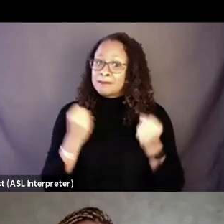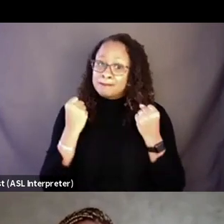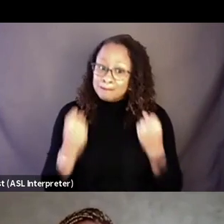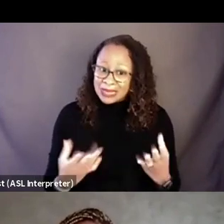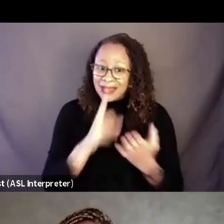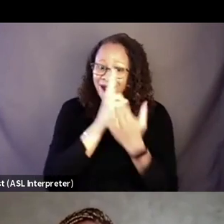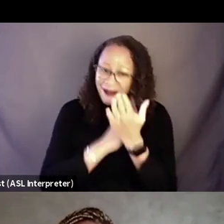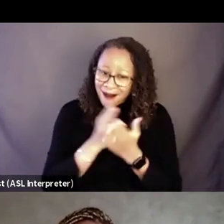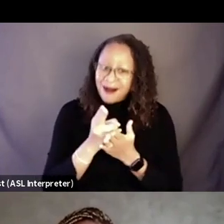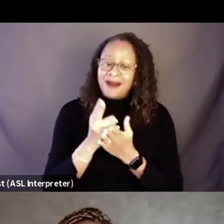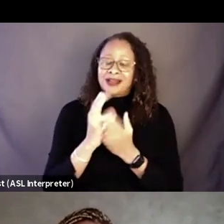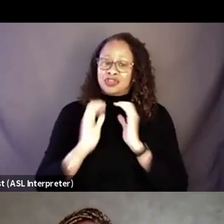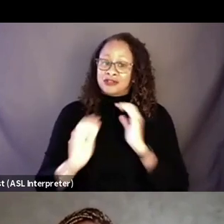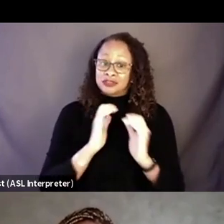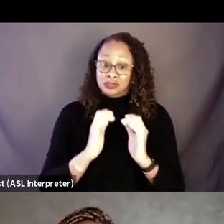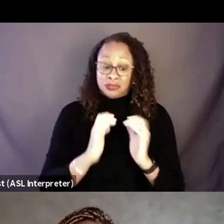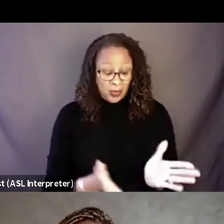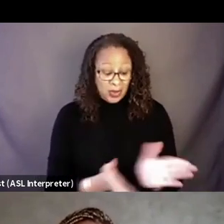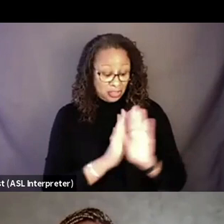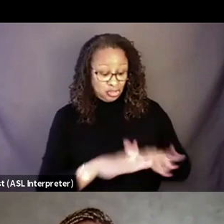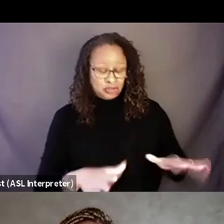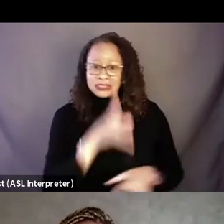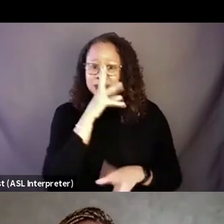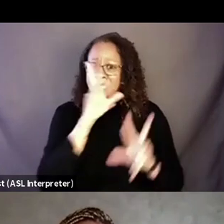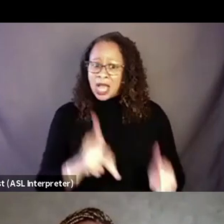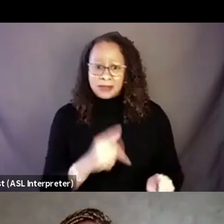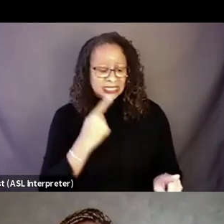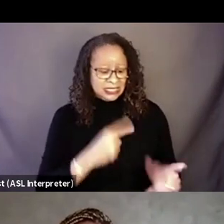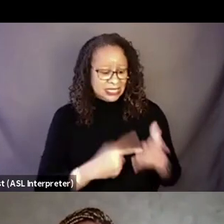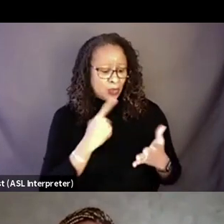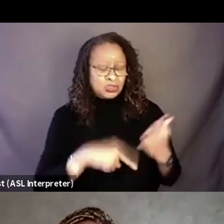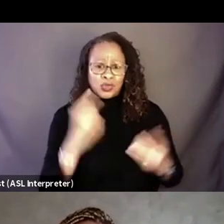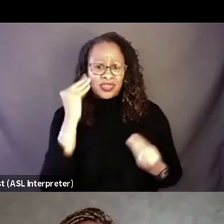We've let them say what they think. They ask questions. We welcome all kinds